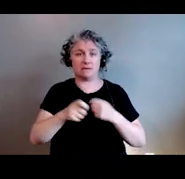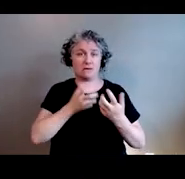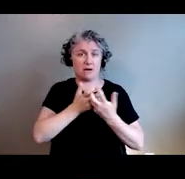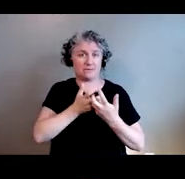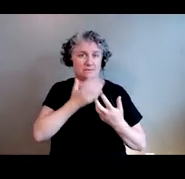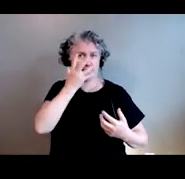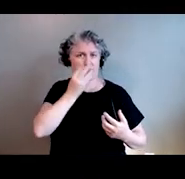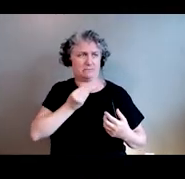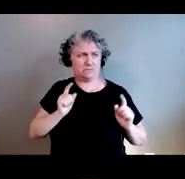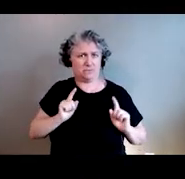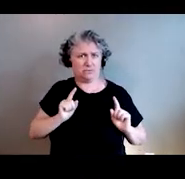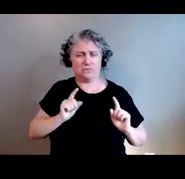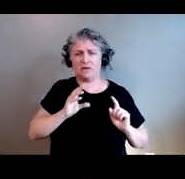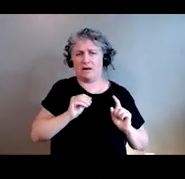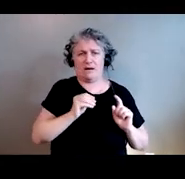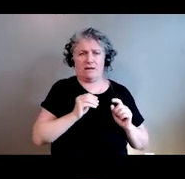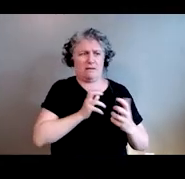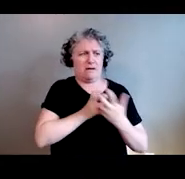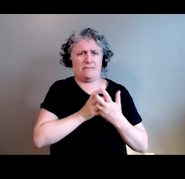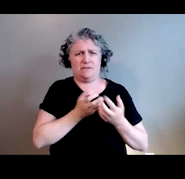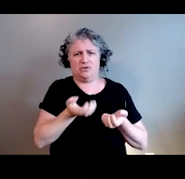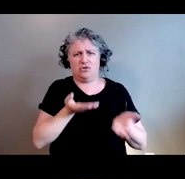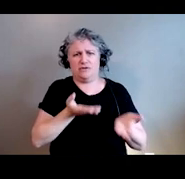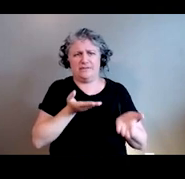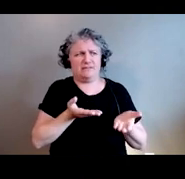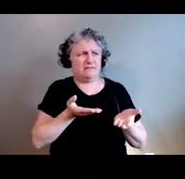to other people or other people visiting the park.